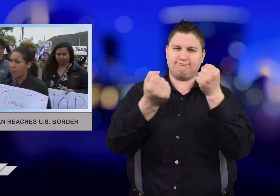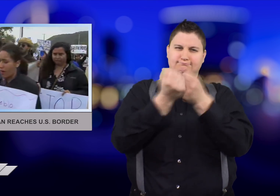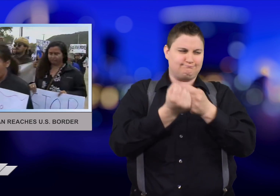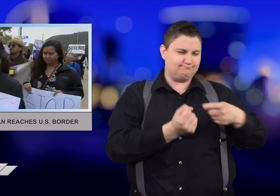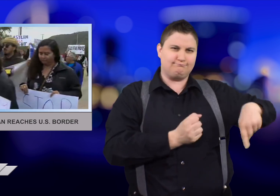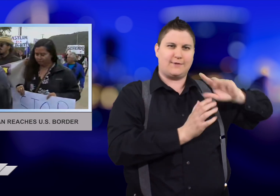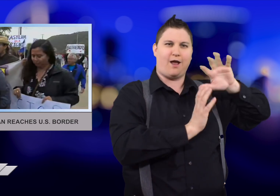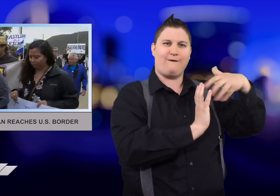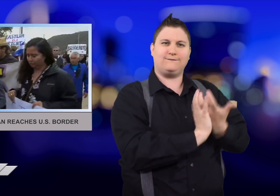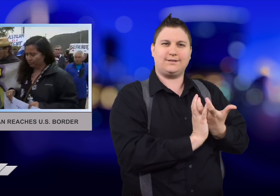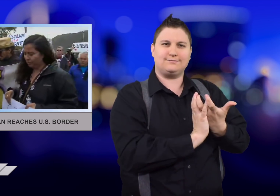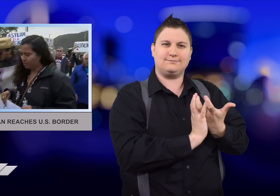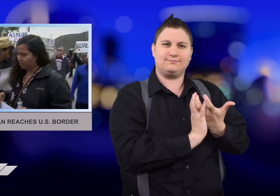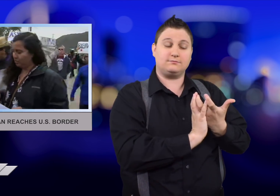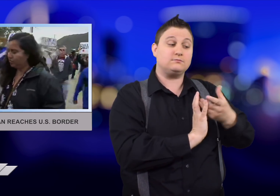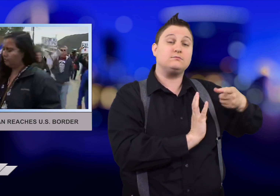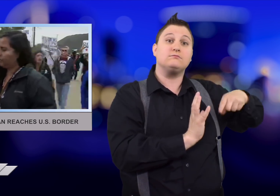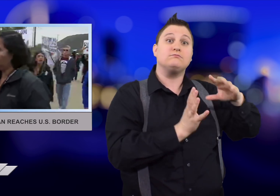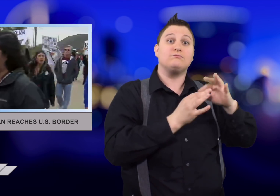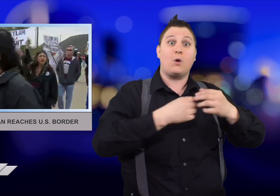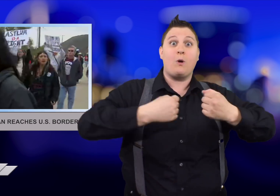with and support for the caravan.